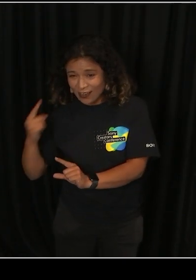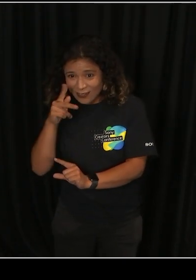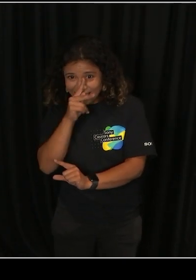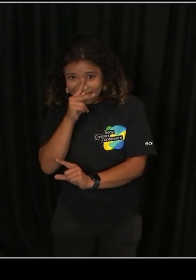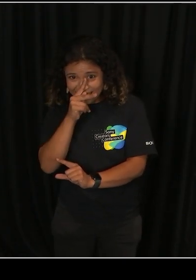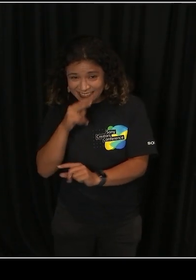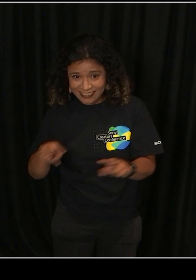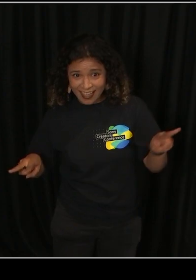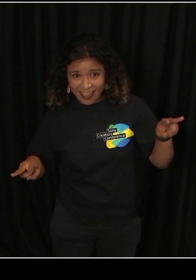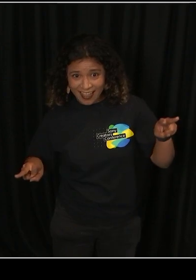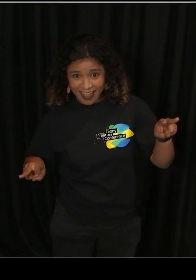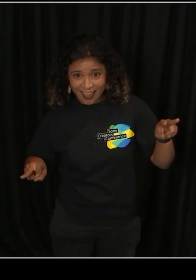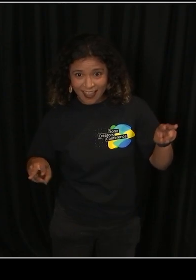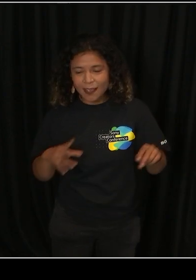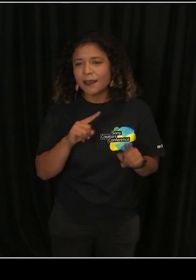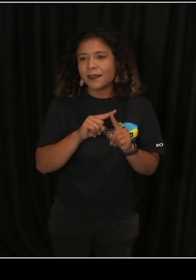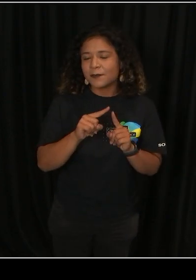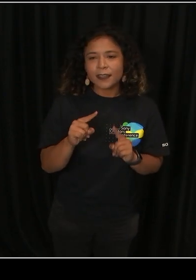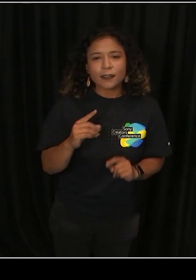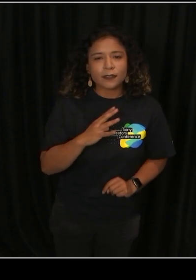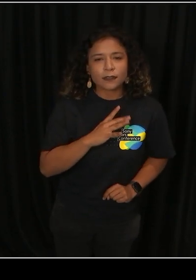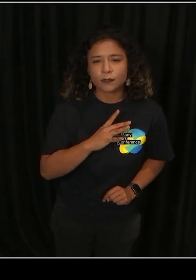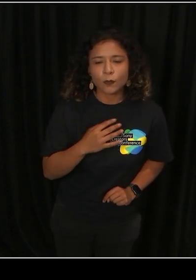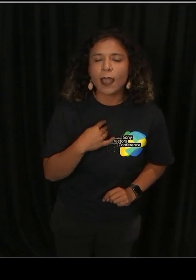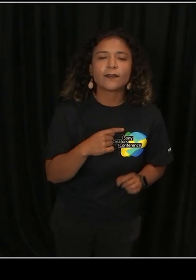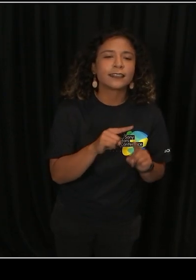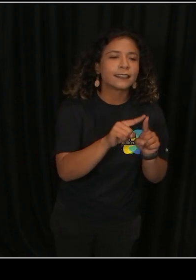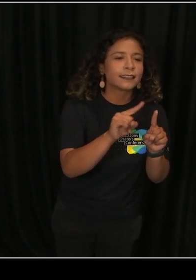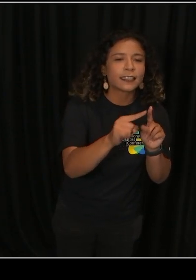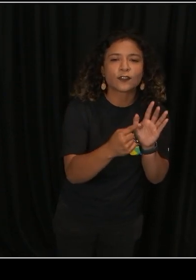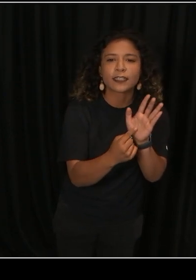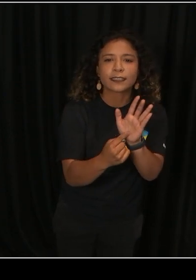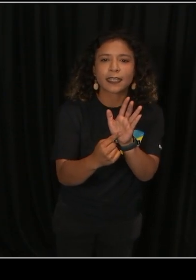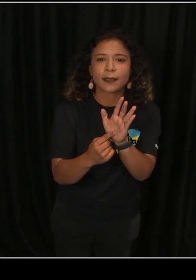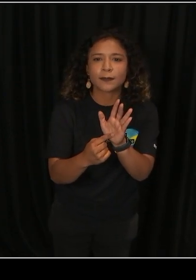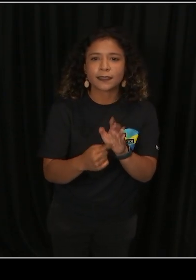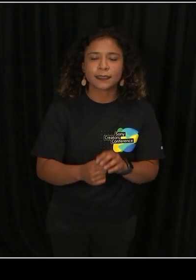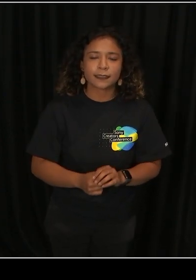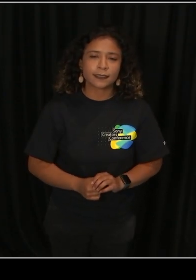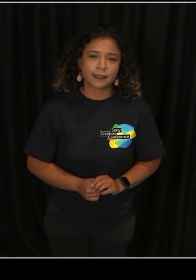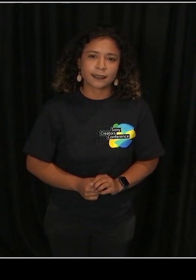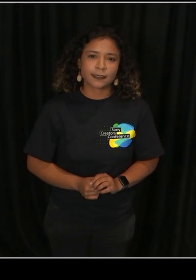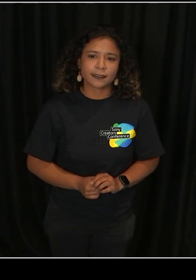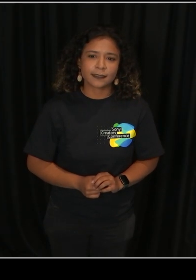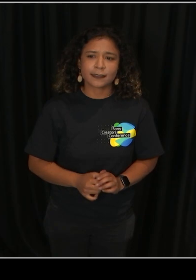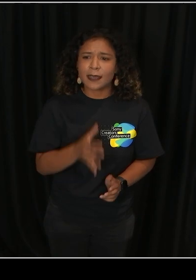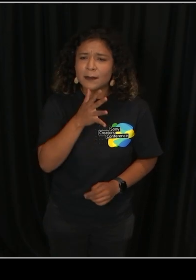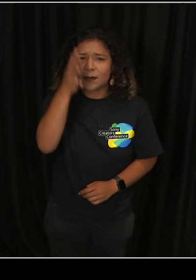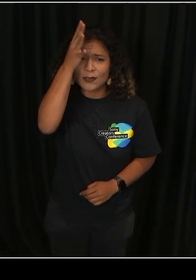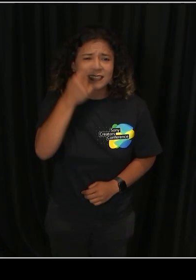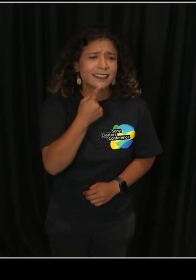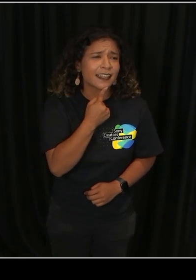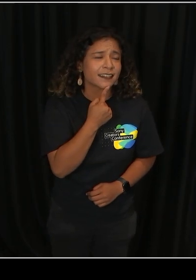But we had a lot of these examples where parents are saying, I think you see it here as well, where parents are saying, "oh, finally, I can